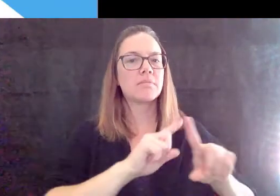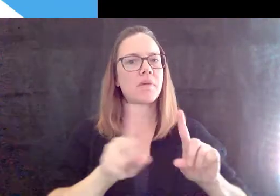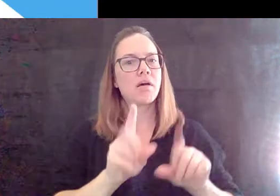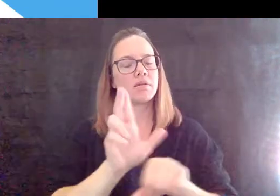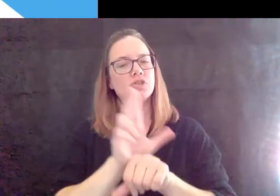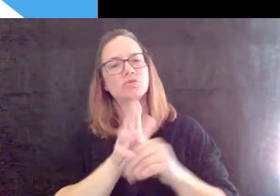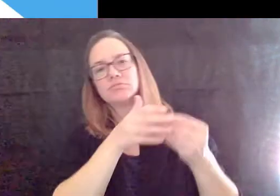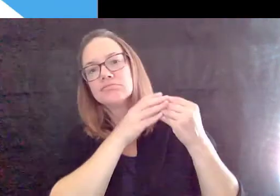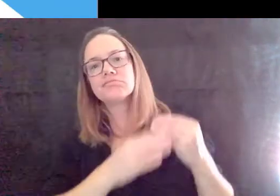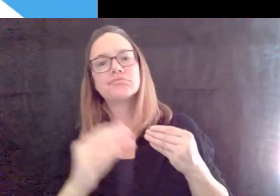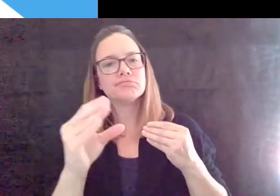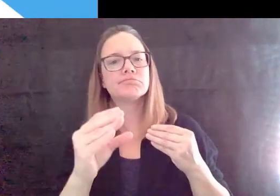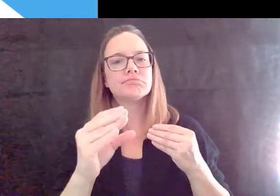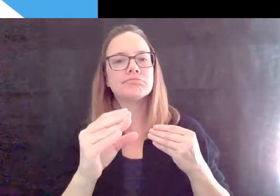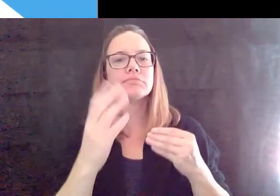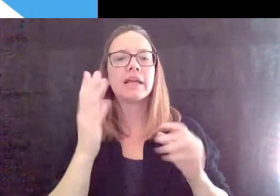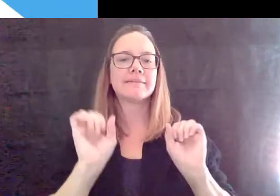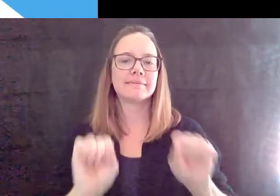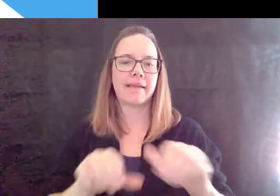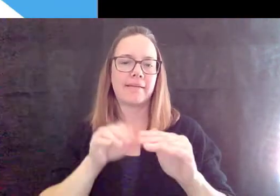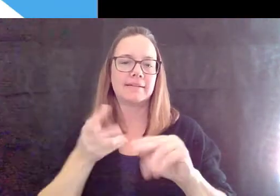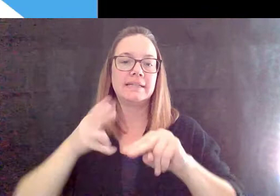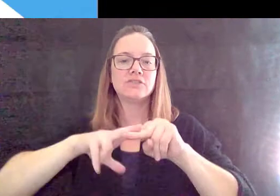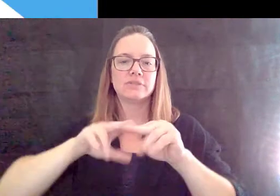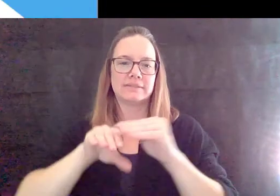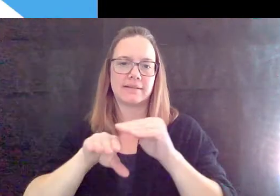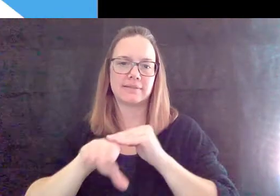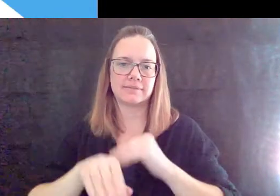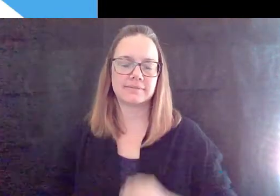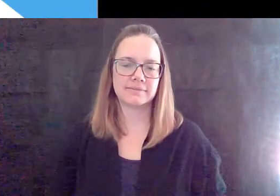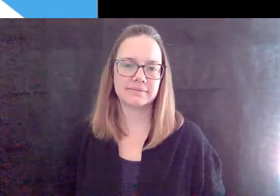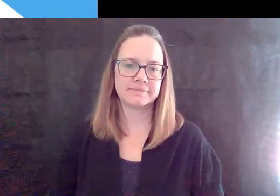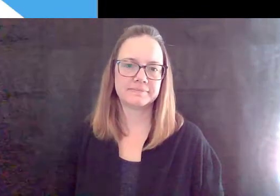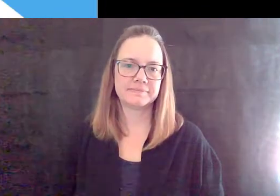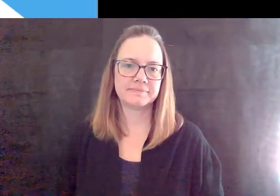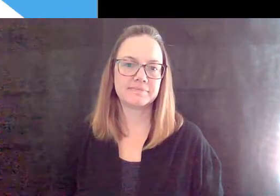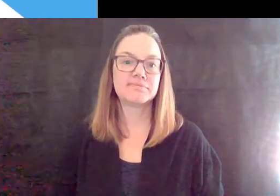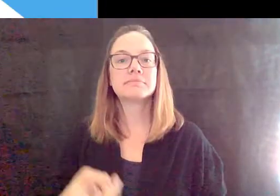a useful tool for increasing access. Next slide.